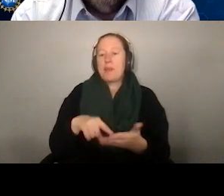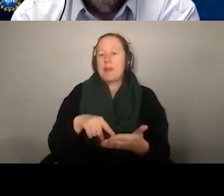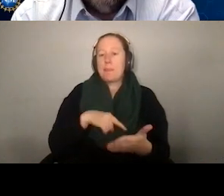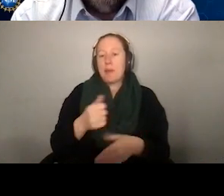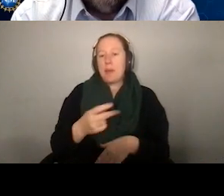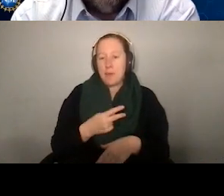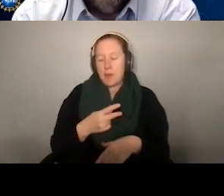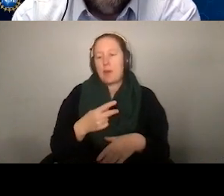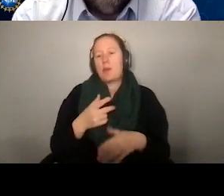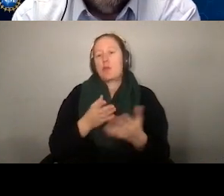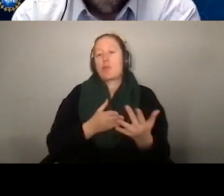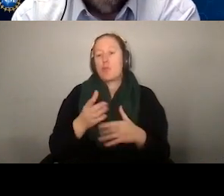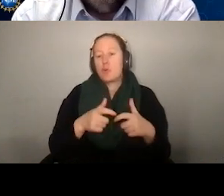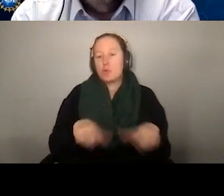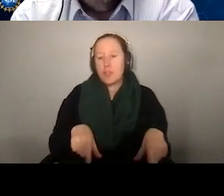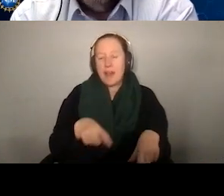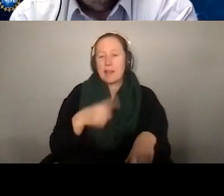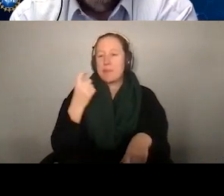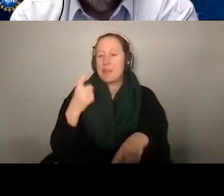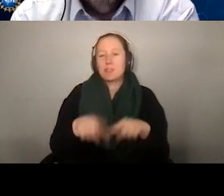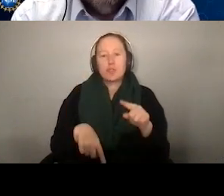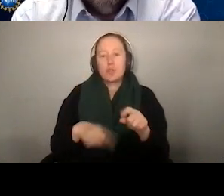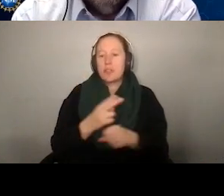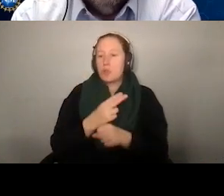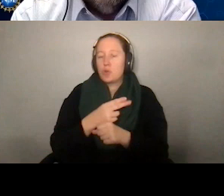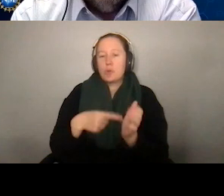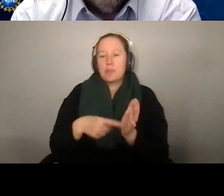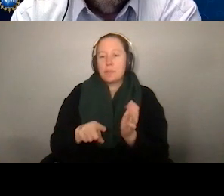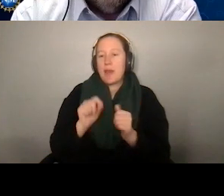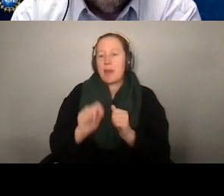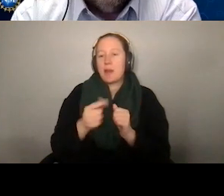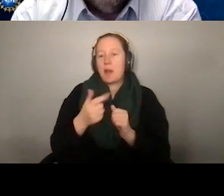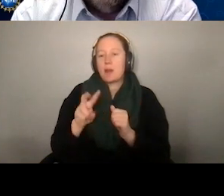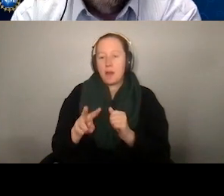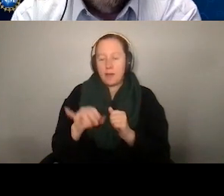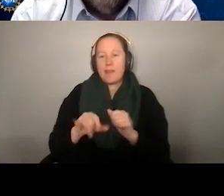indicated to us their inability to use pay.gov. The pilot allows us to better define